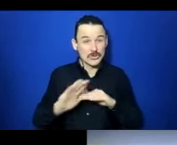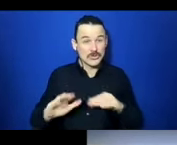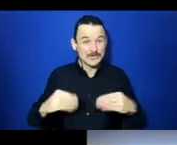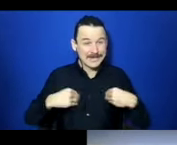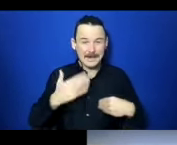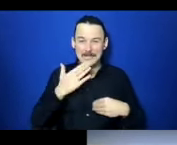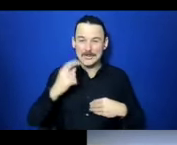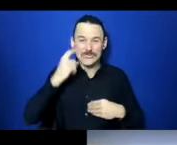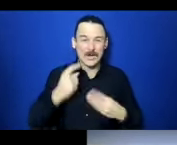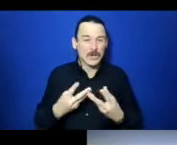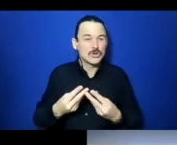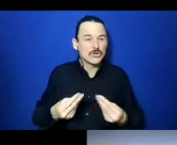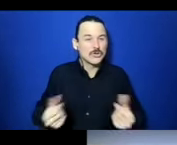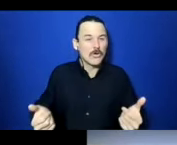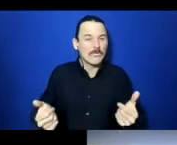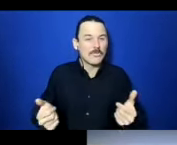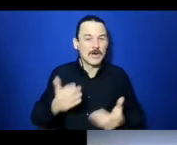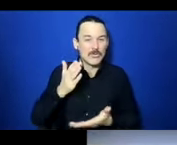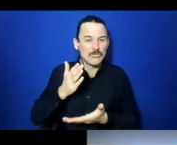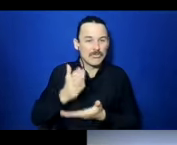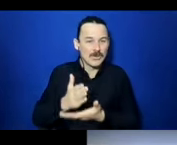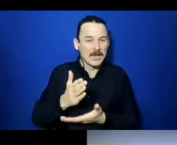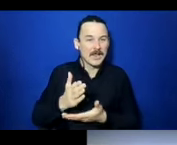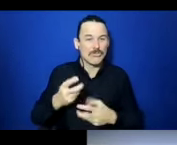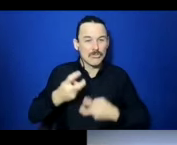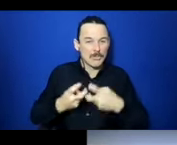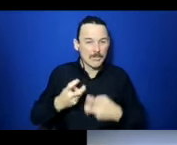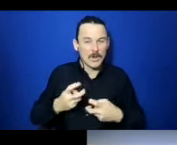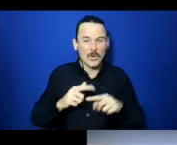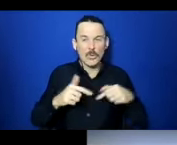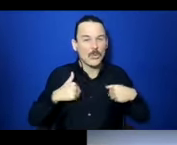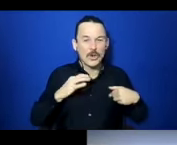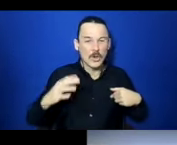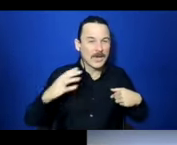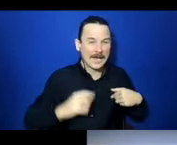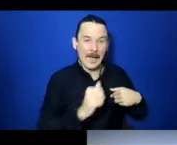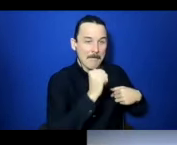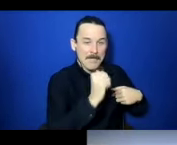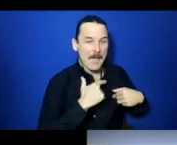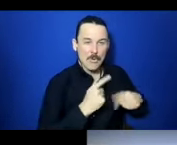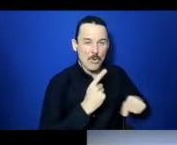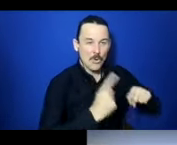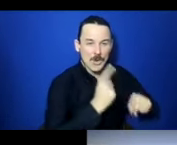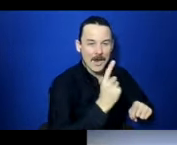beer faster when to solve some of the bigger issues in that we're facing in the world.